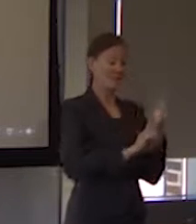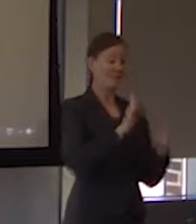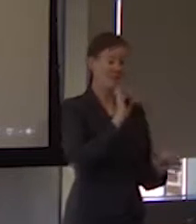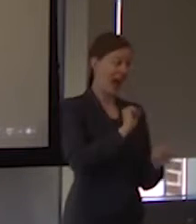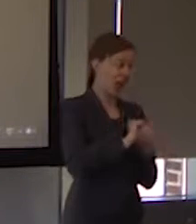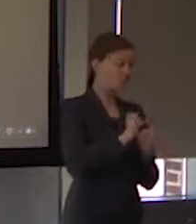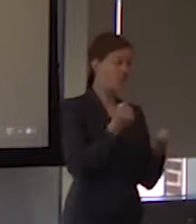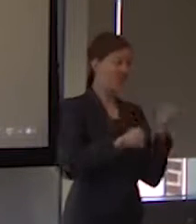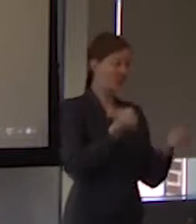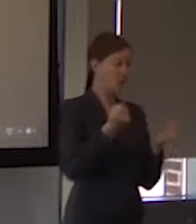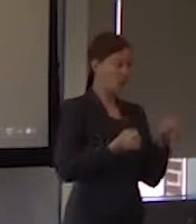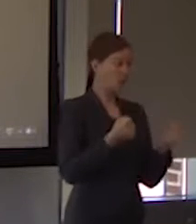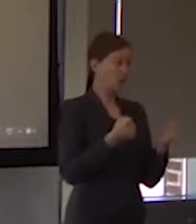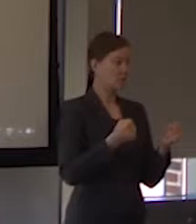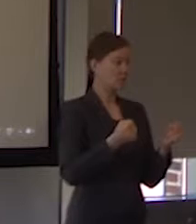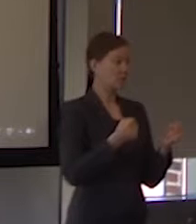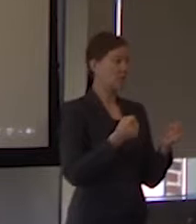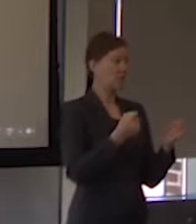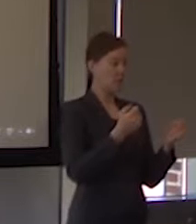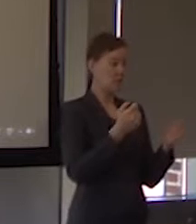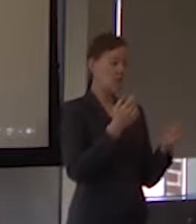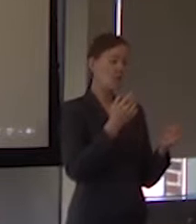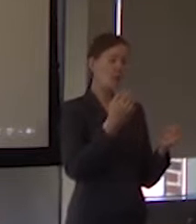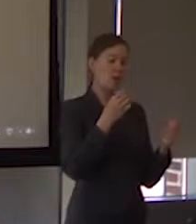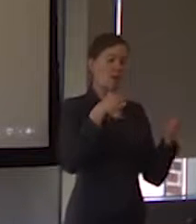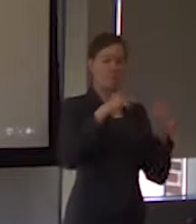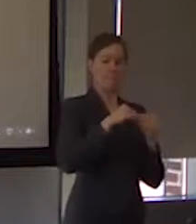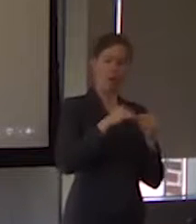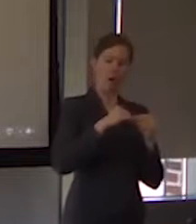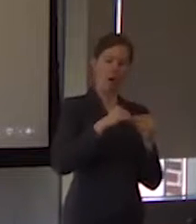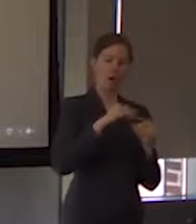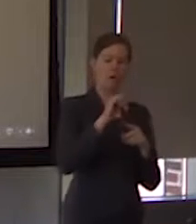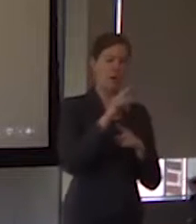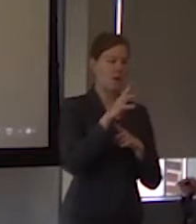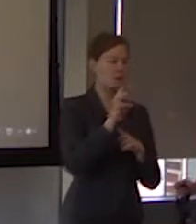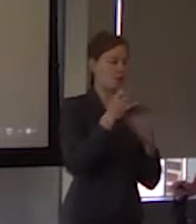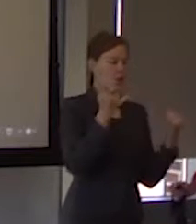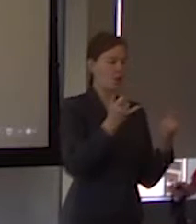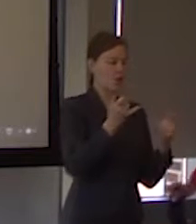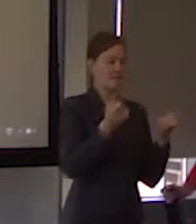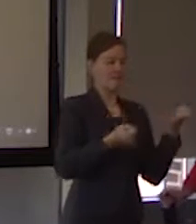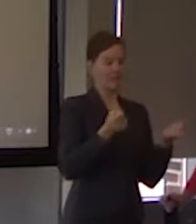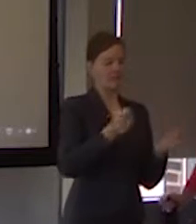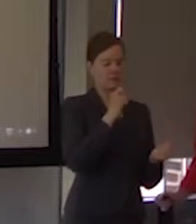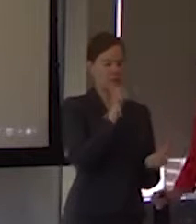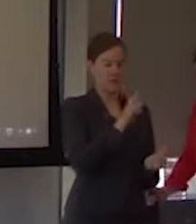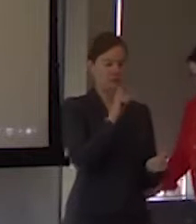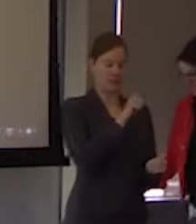Because as we move more towards autonomous vehicles, the current vehicles are not truly optimized